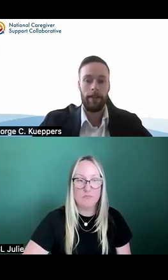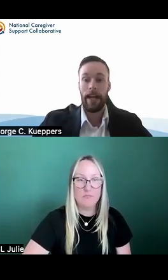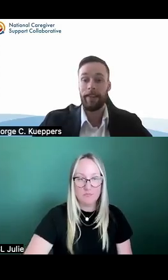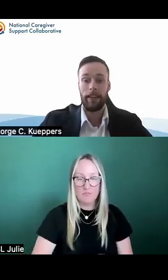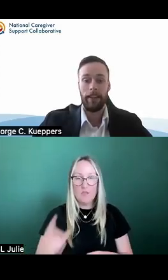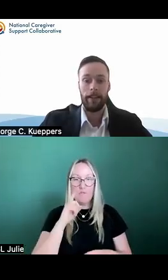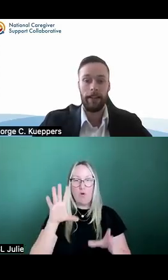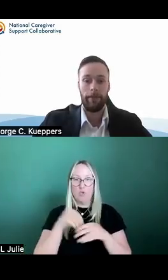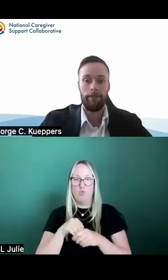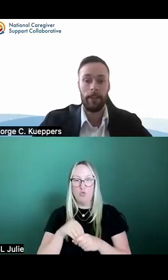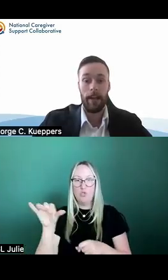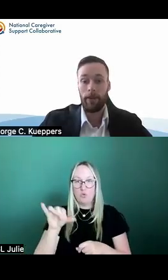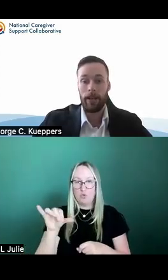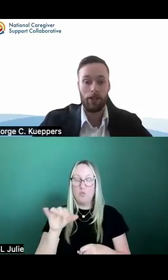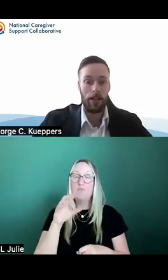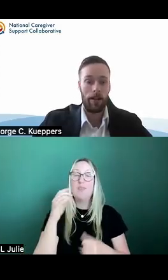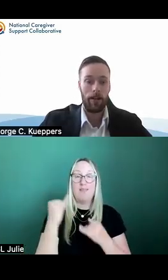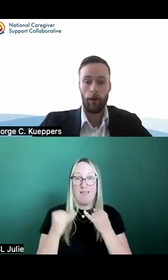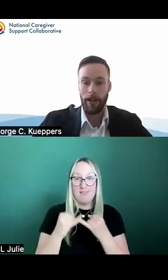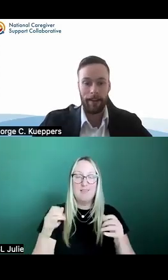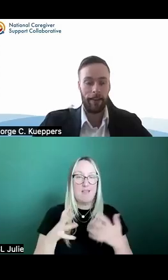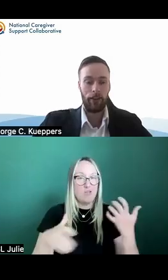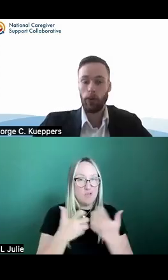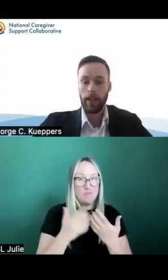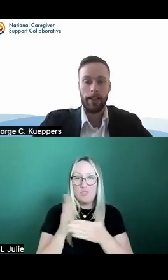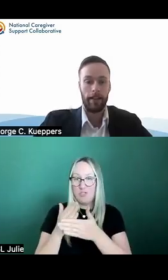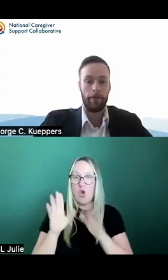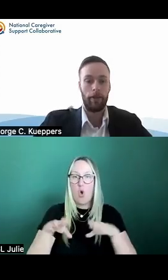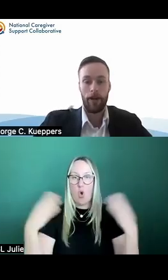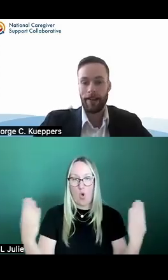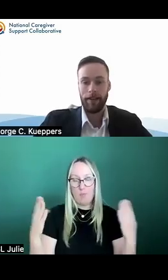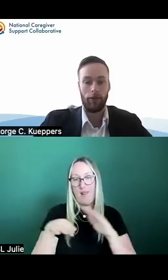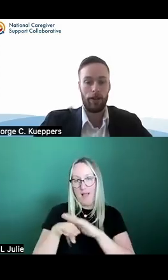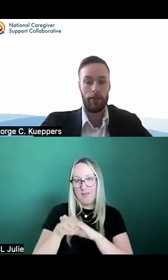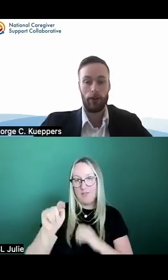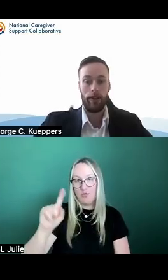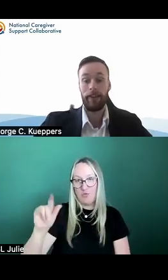And lastly, adopting and sharing open access toolkits and best practices from trusted sources,